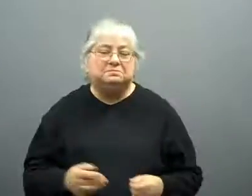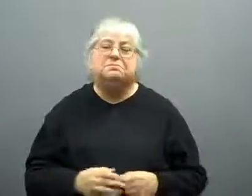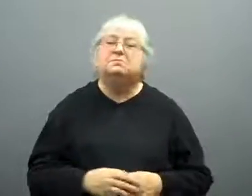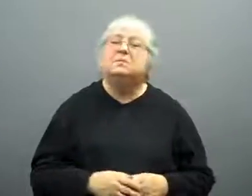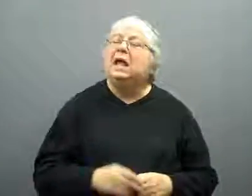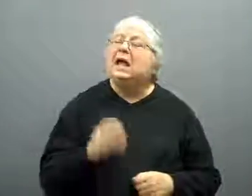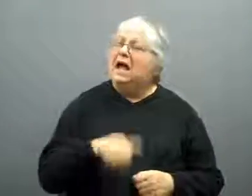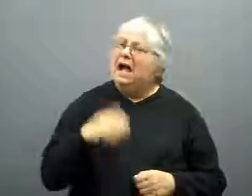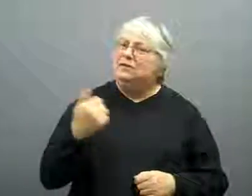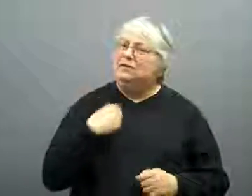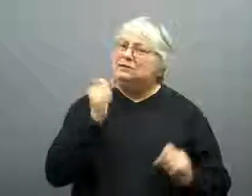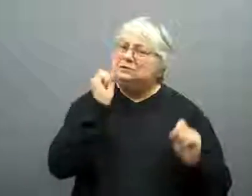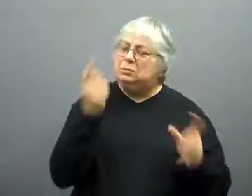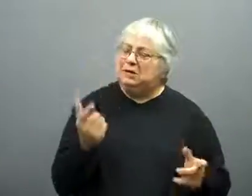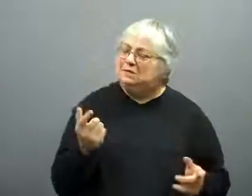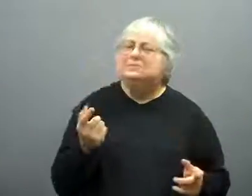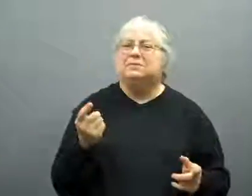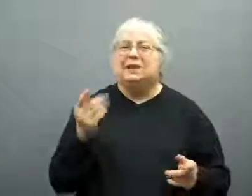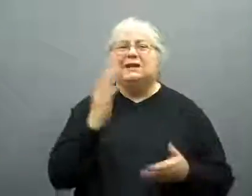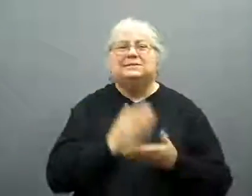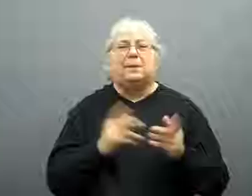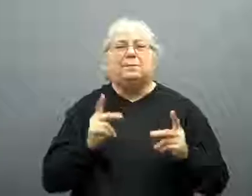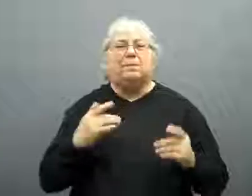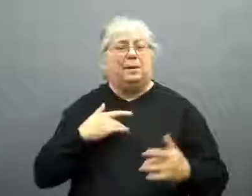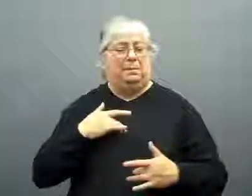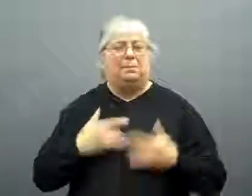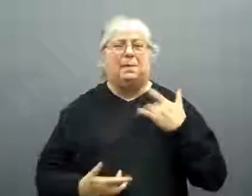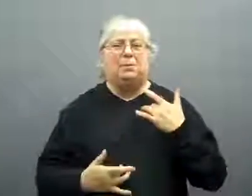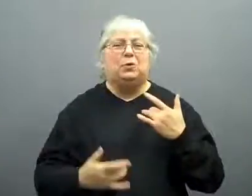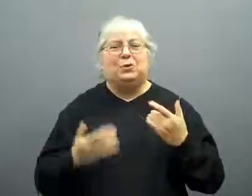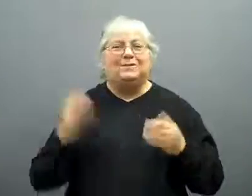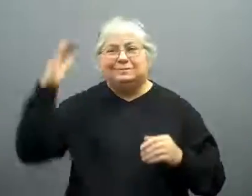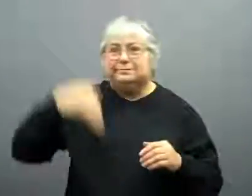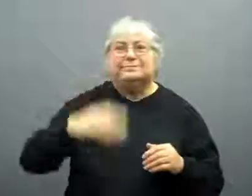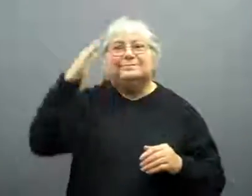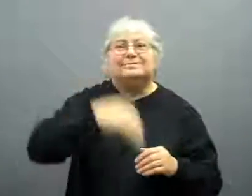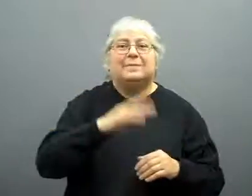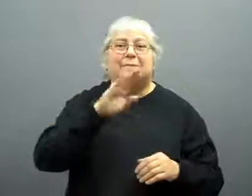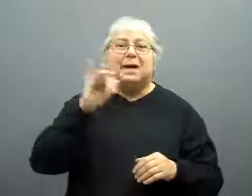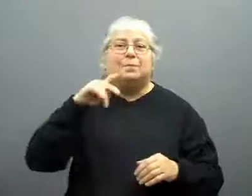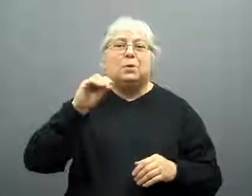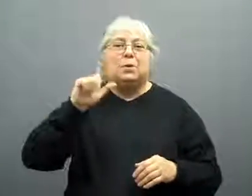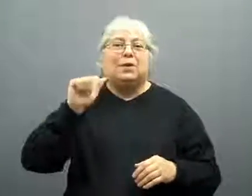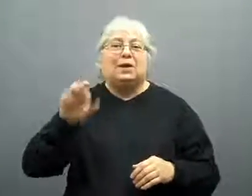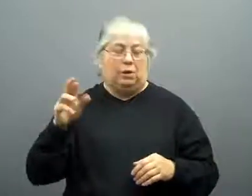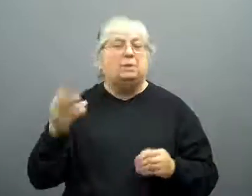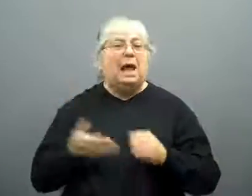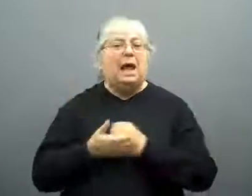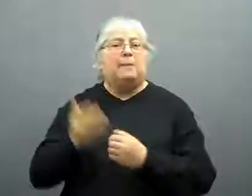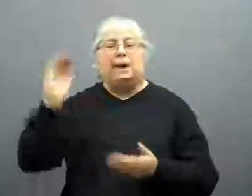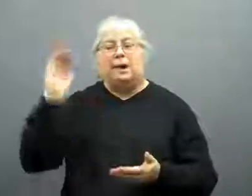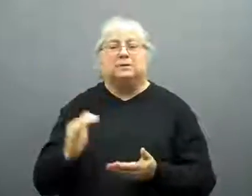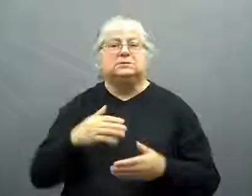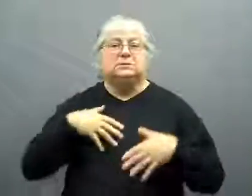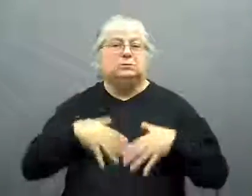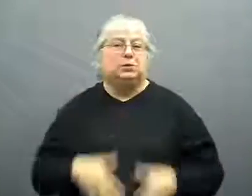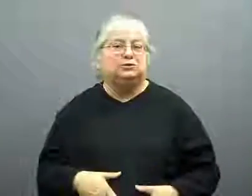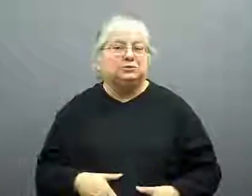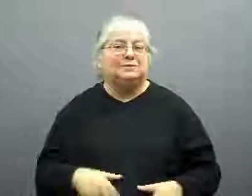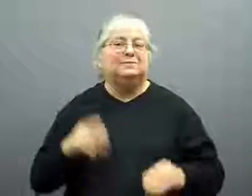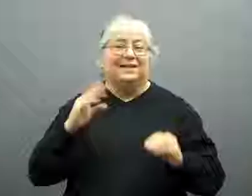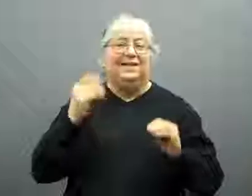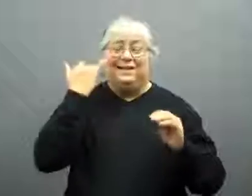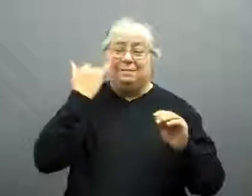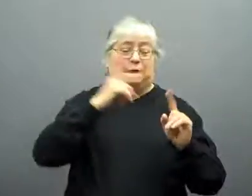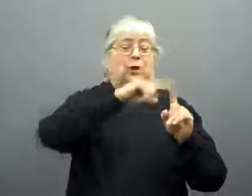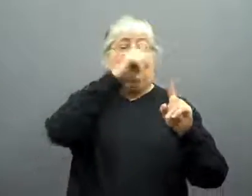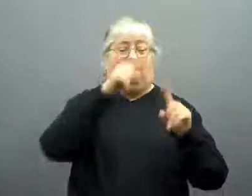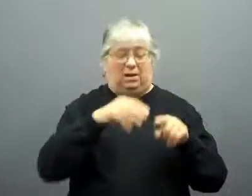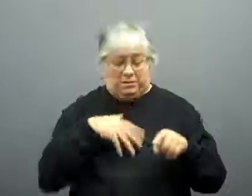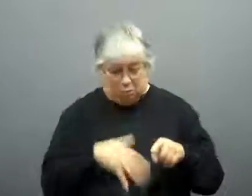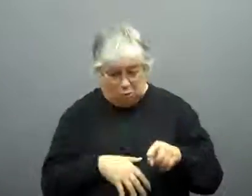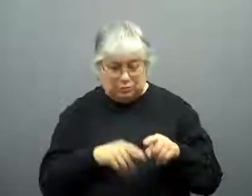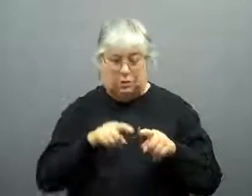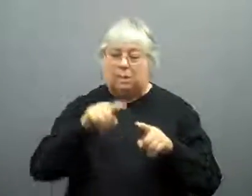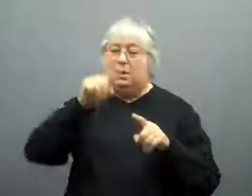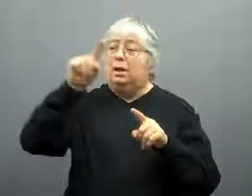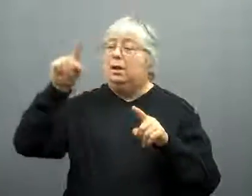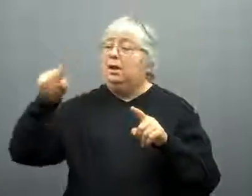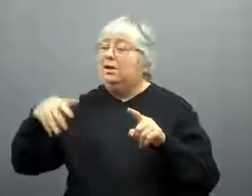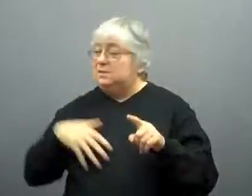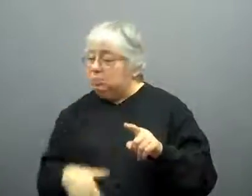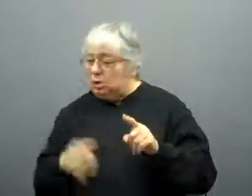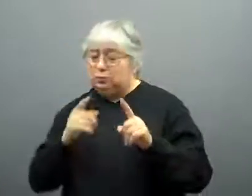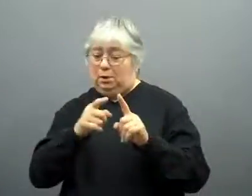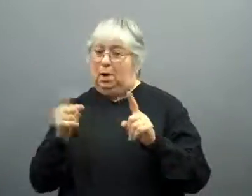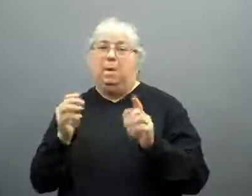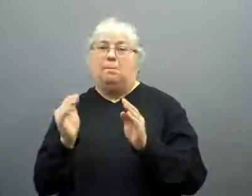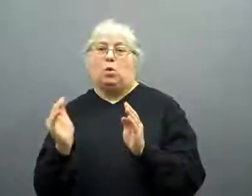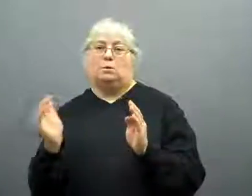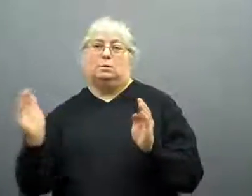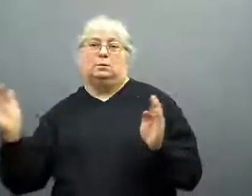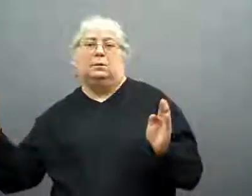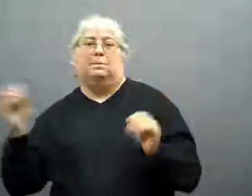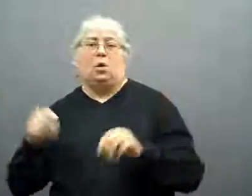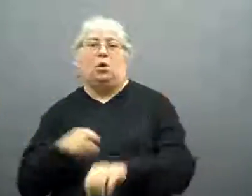It was surprising to see for people with bipolar disease,